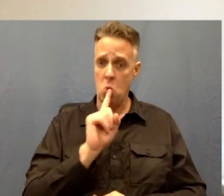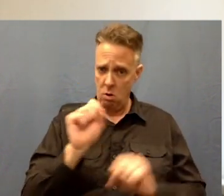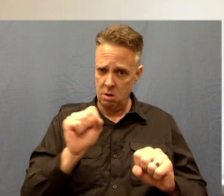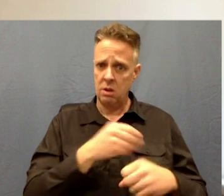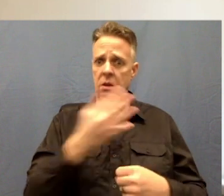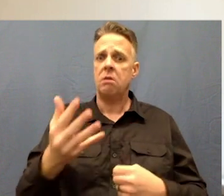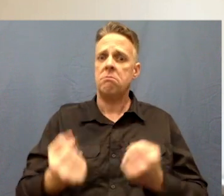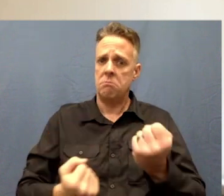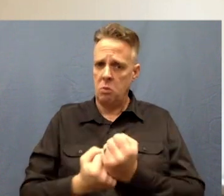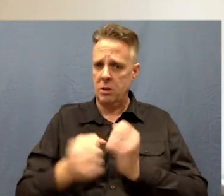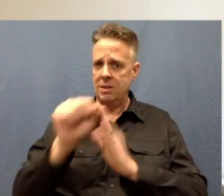SUPPORT TO STATES, BUSINESSES, AND INDIVIDUALS AND REMEDIED